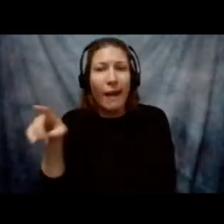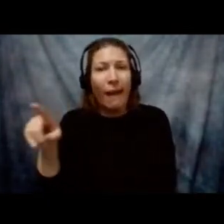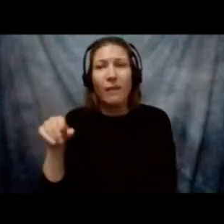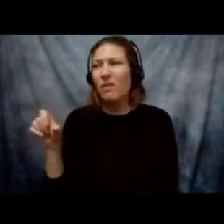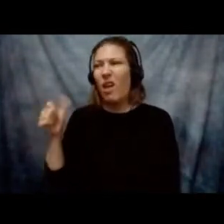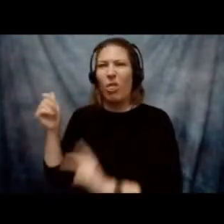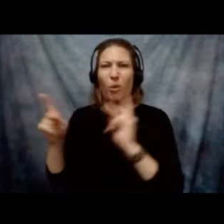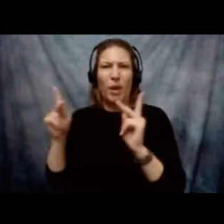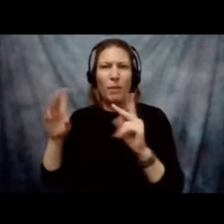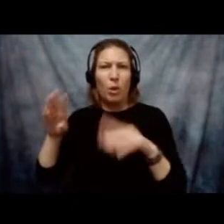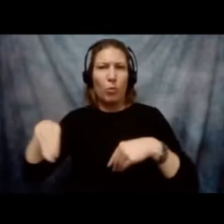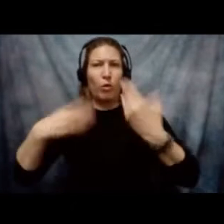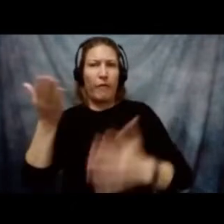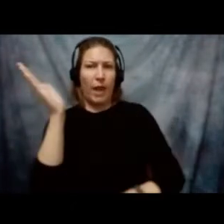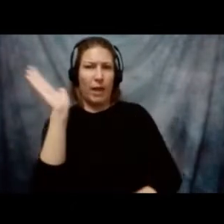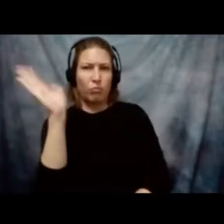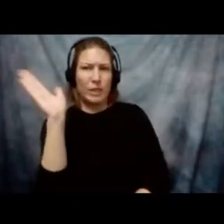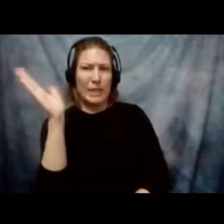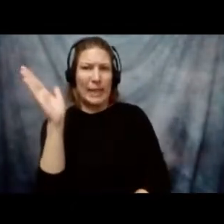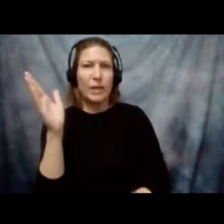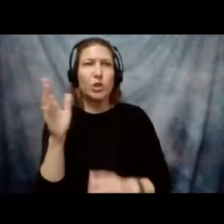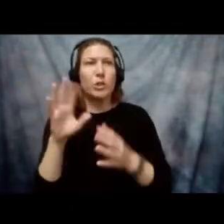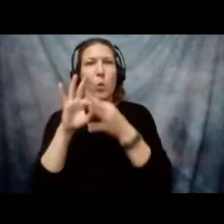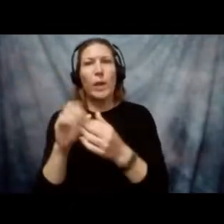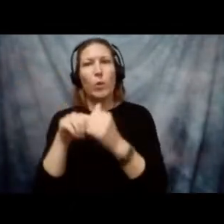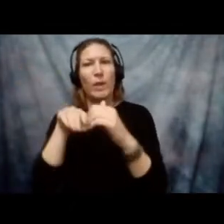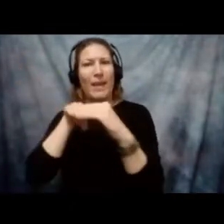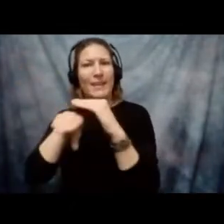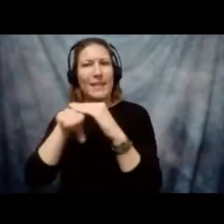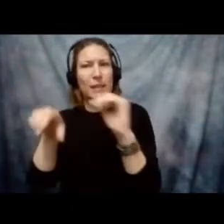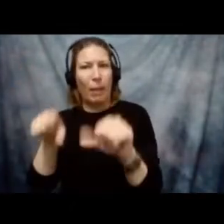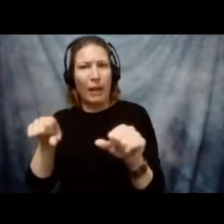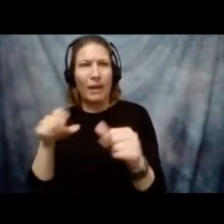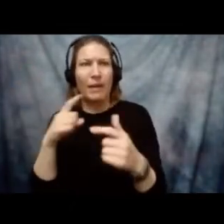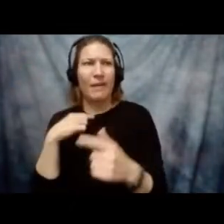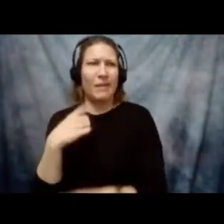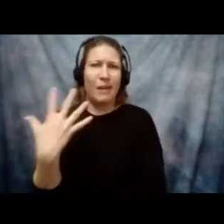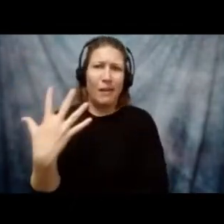people in them or whatever so like i said having 800 plus people having 179 people in this session